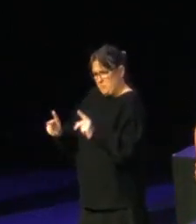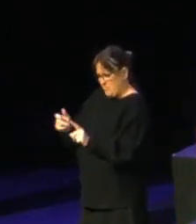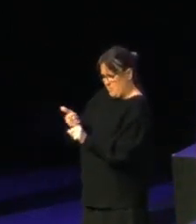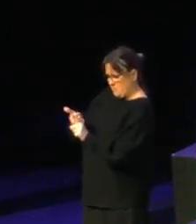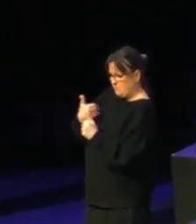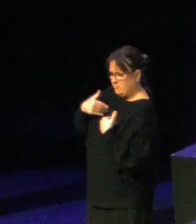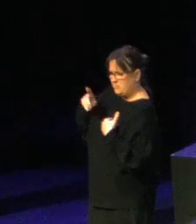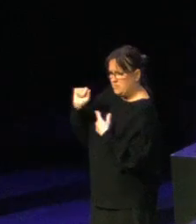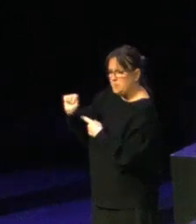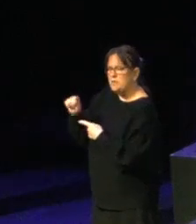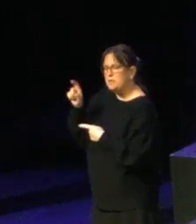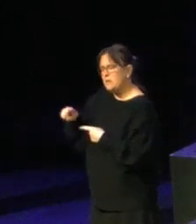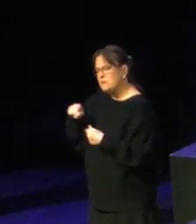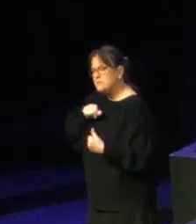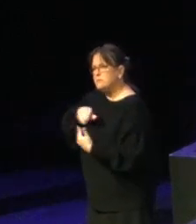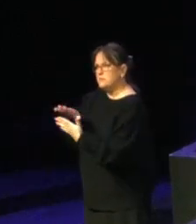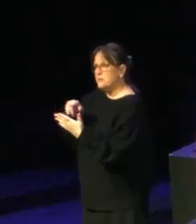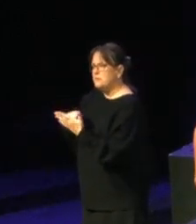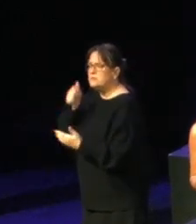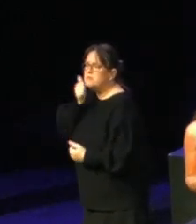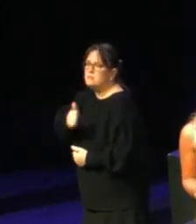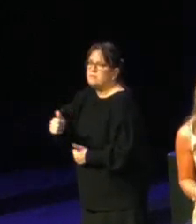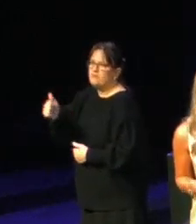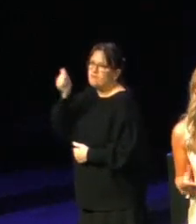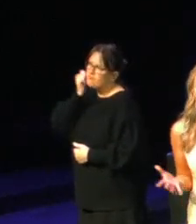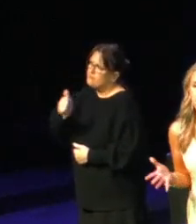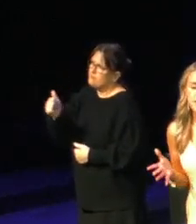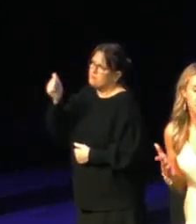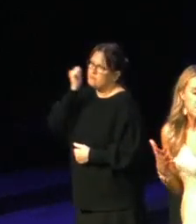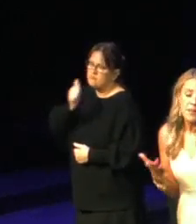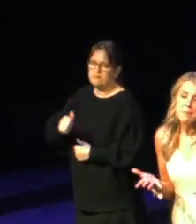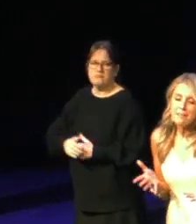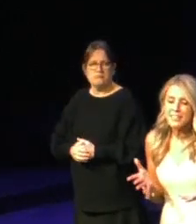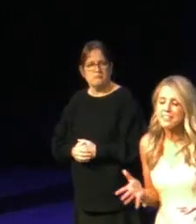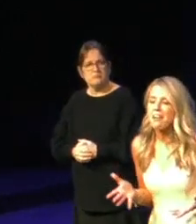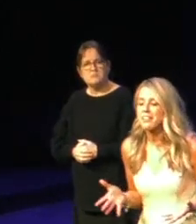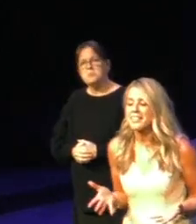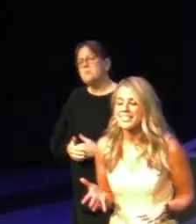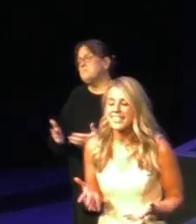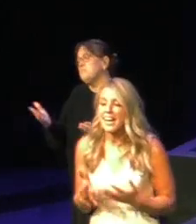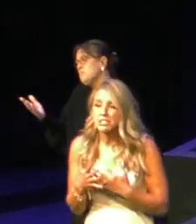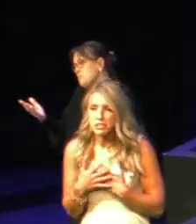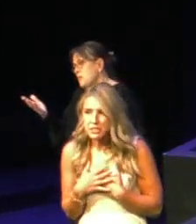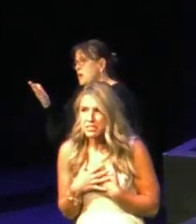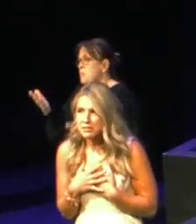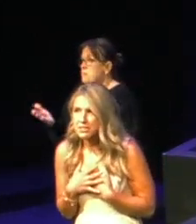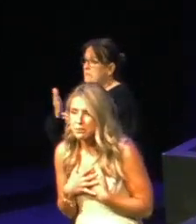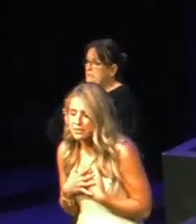these things every single day. And though maybe. Maybe there are things that I shouldn't do as a